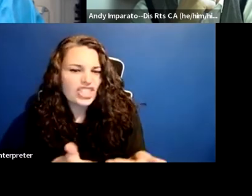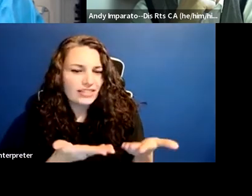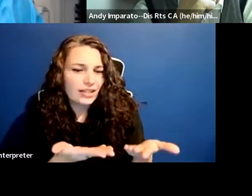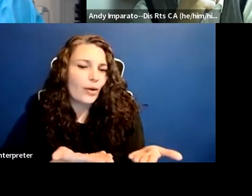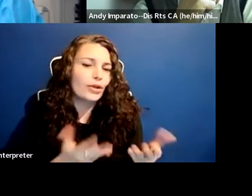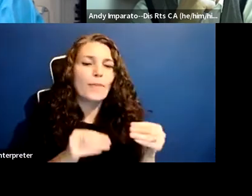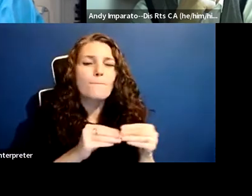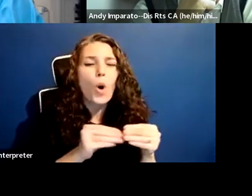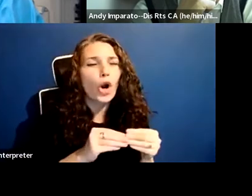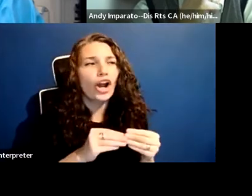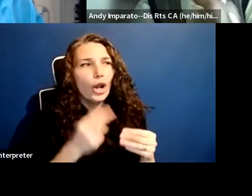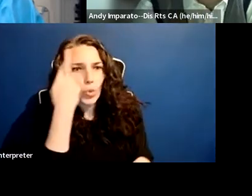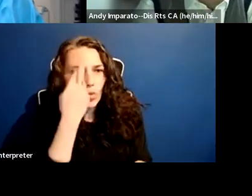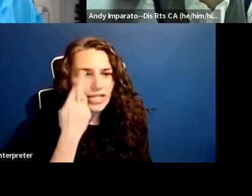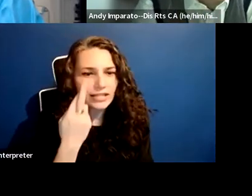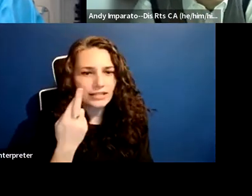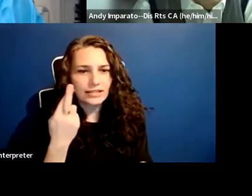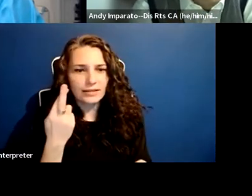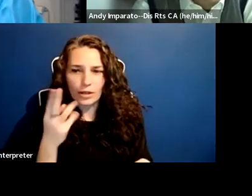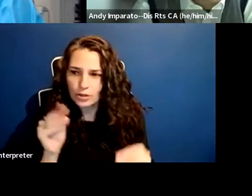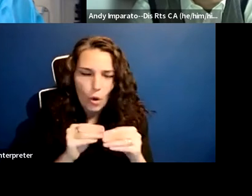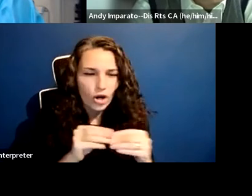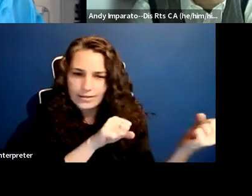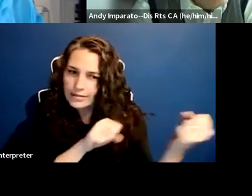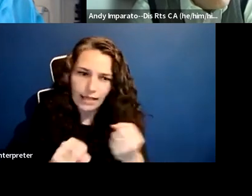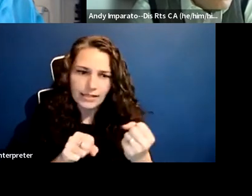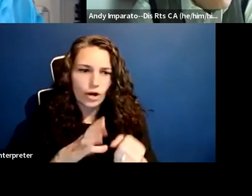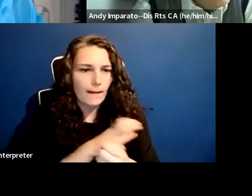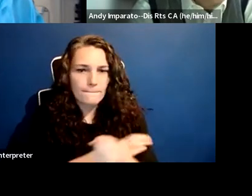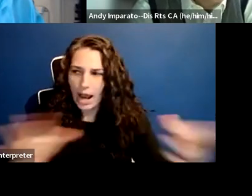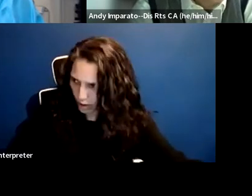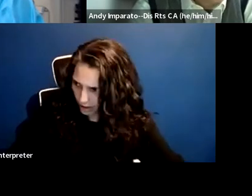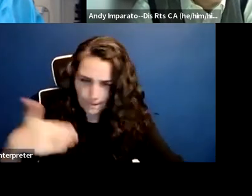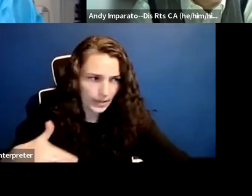So it's really critical now, I think, the work that we are starting to do at Disability Rights California.